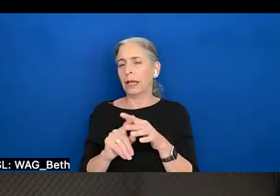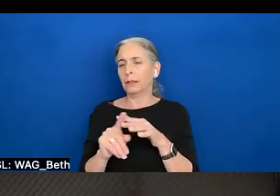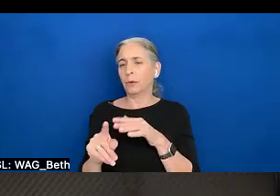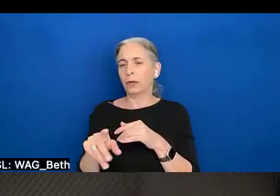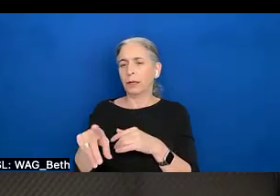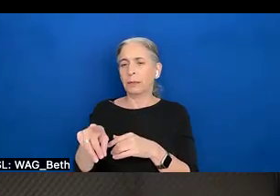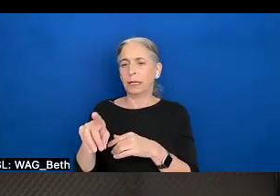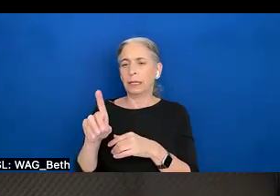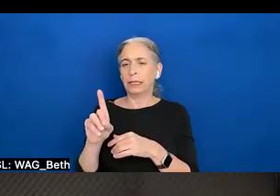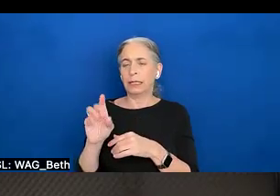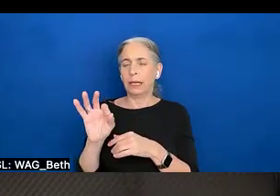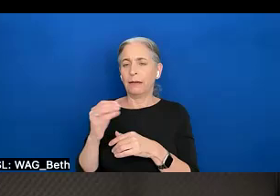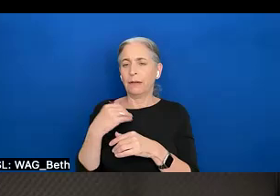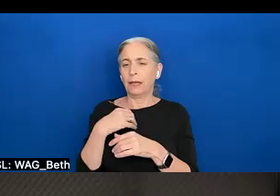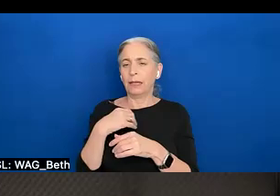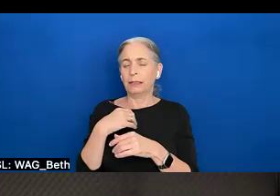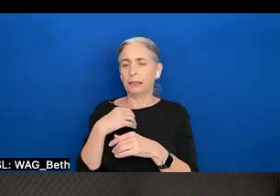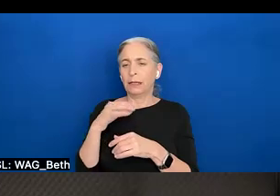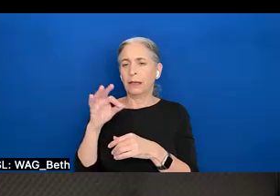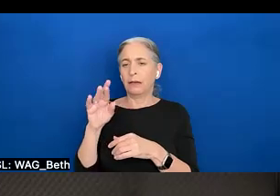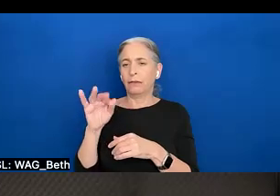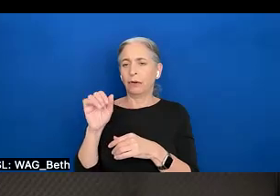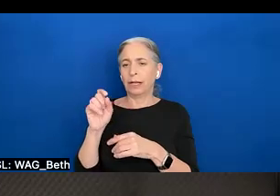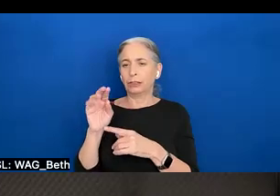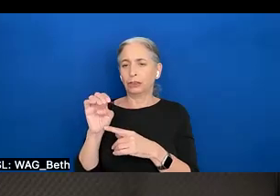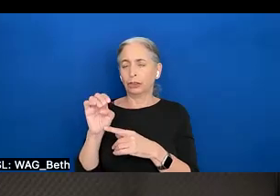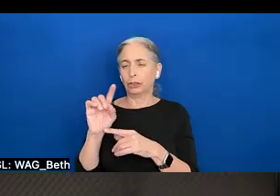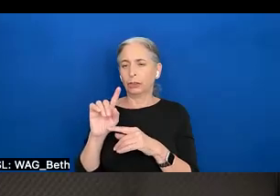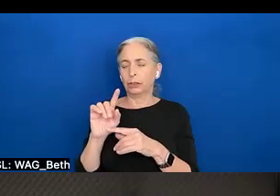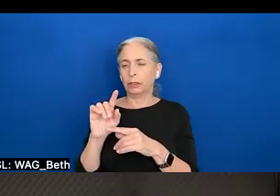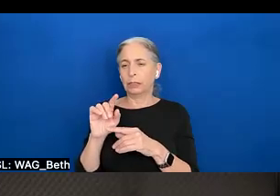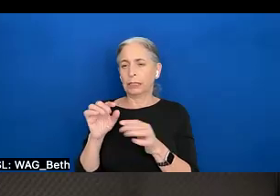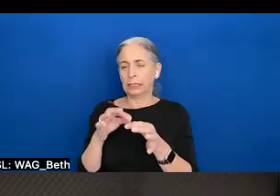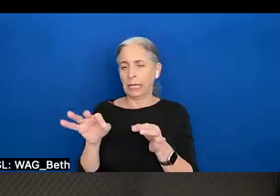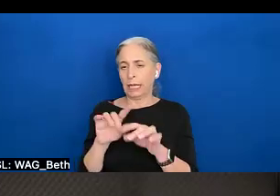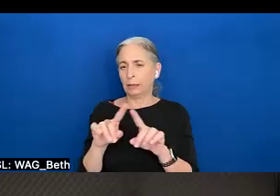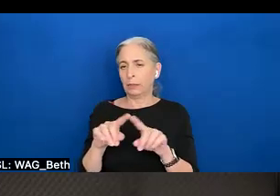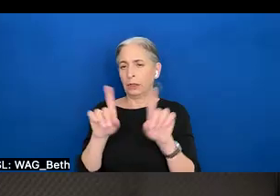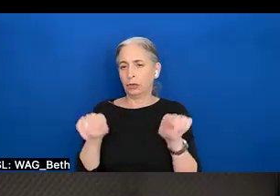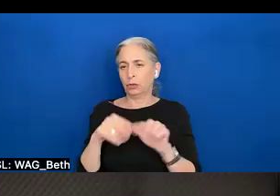The exported PDF has structure text, but a specific screen reader is not able to read the structure.